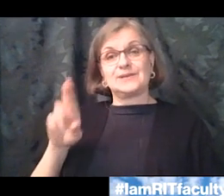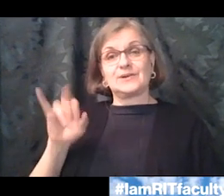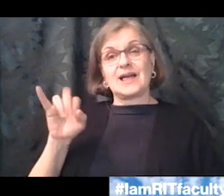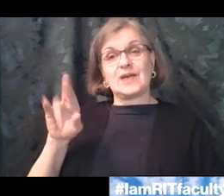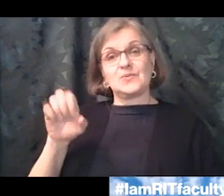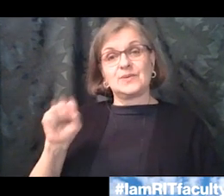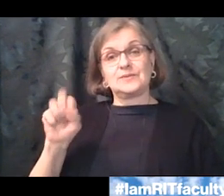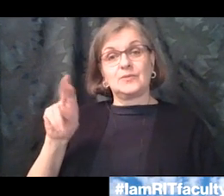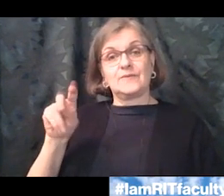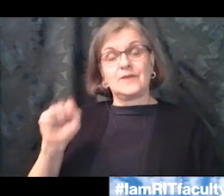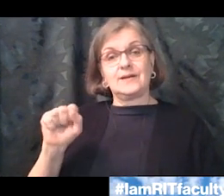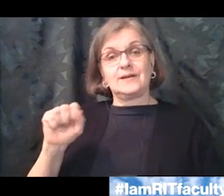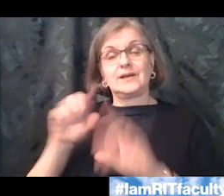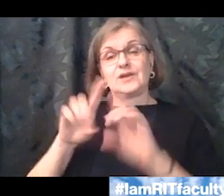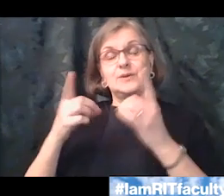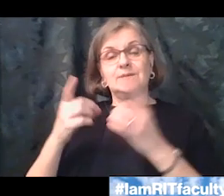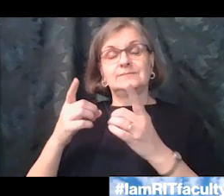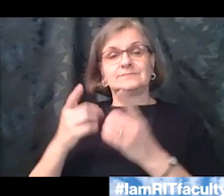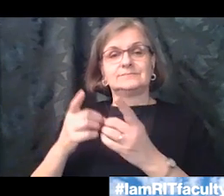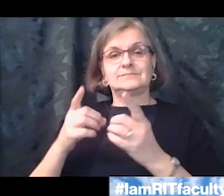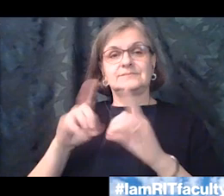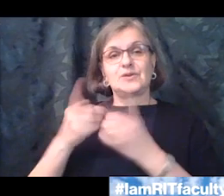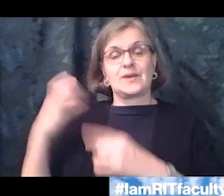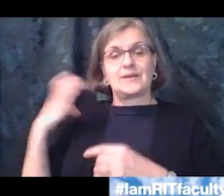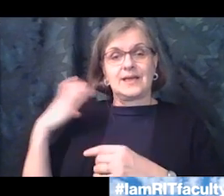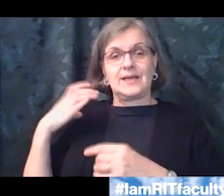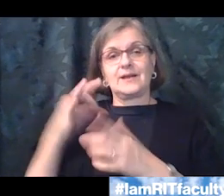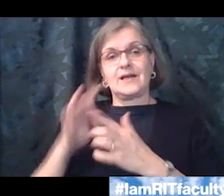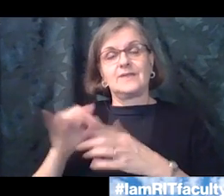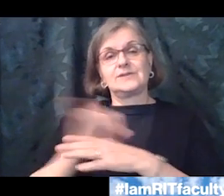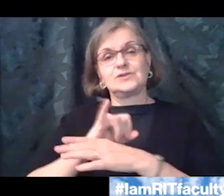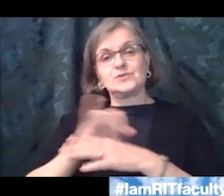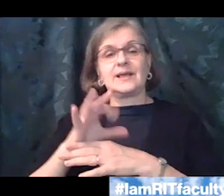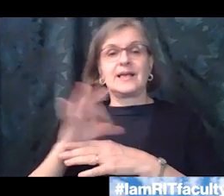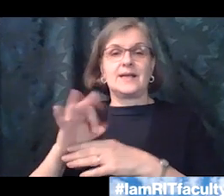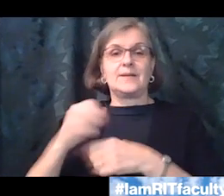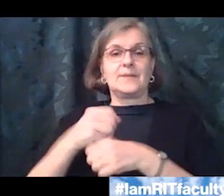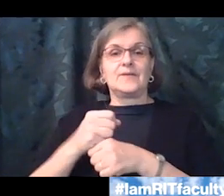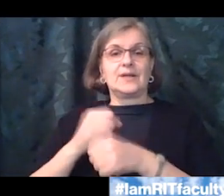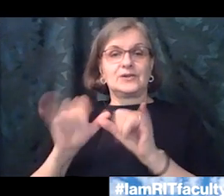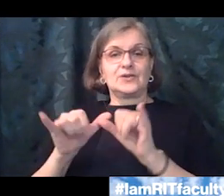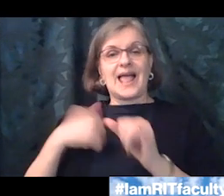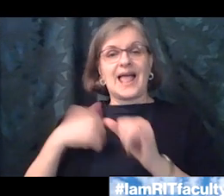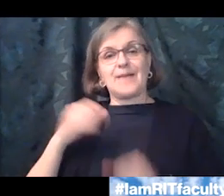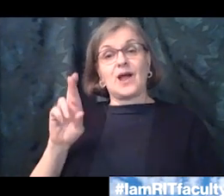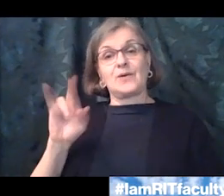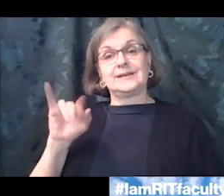head of industrial and systems engineering in the Kate Gleason College of Engineering, and I am RIT faculty.